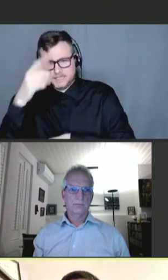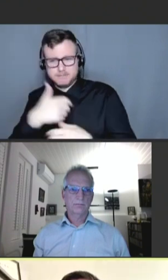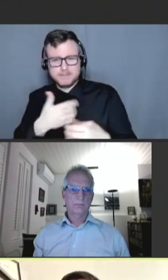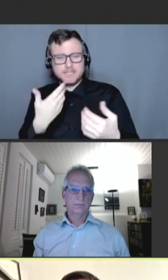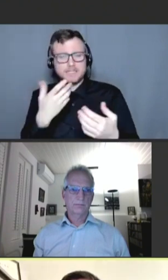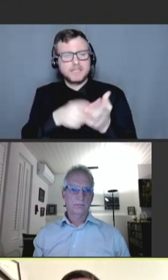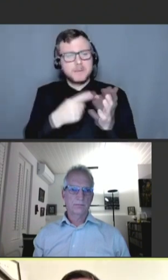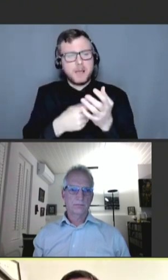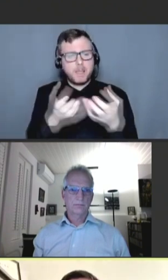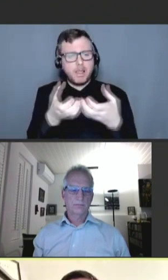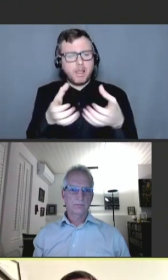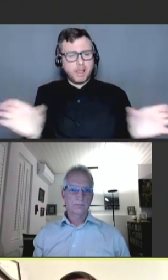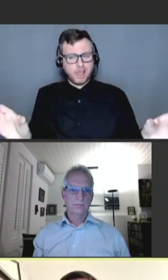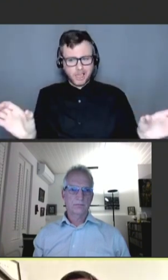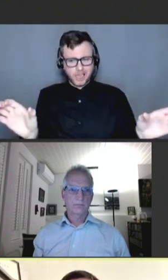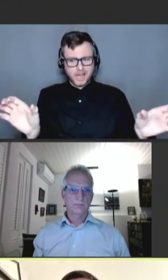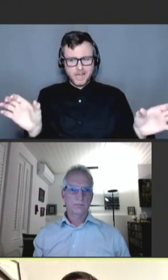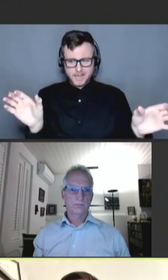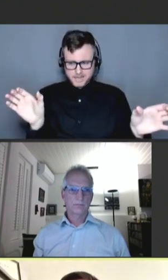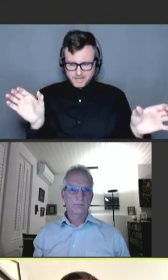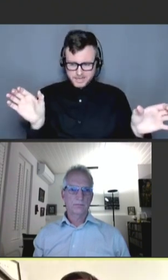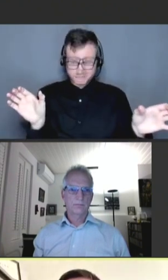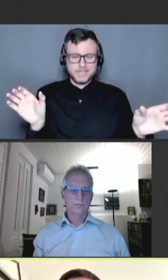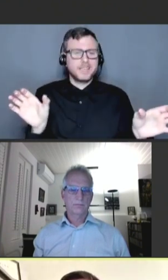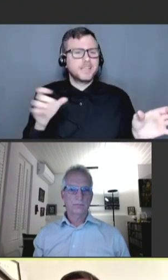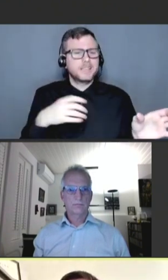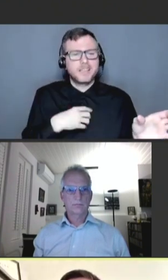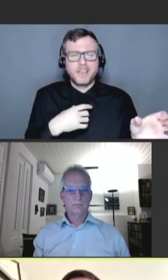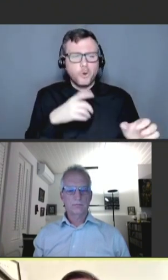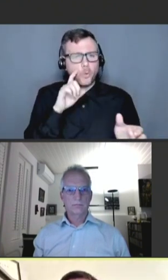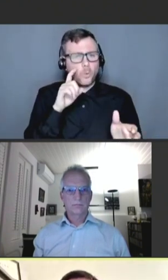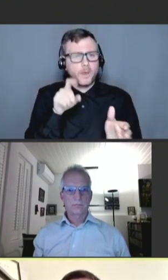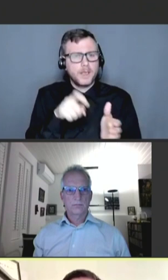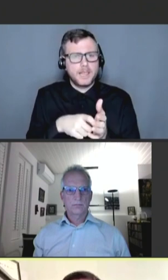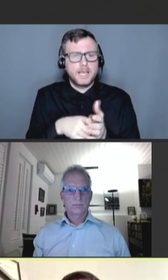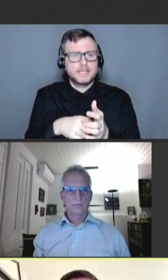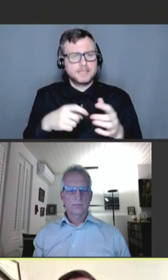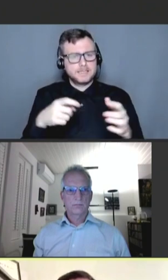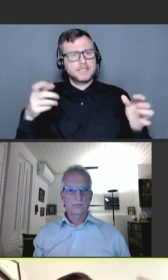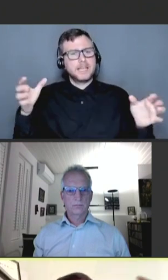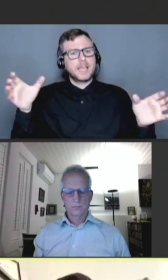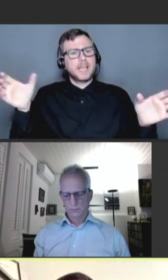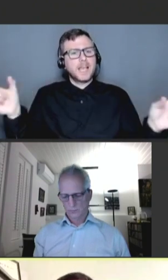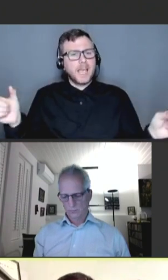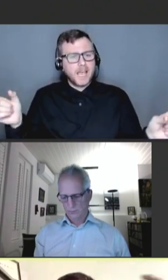and don't really, you know, realize that there's really this bidirectional arrow between infectious